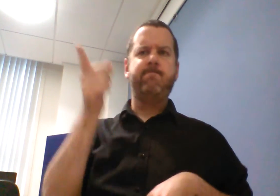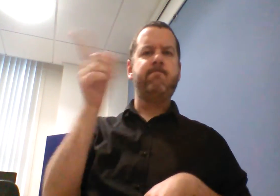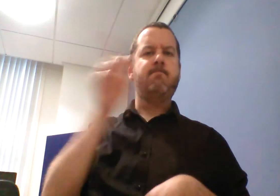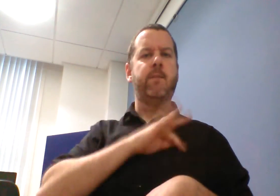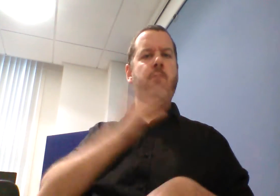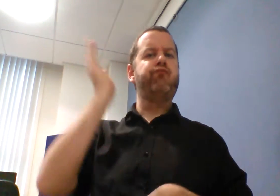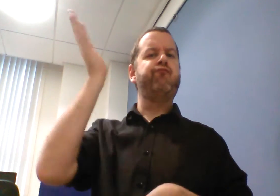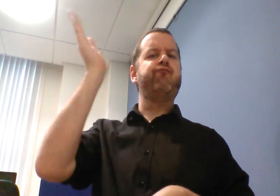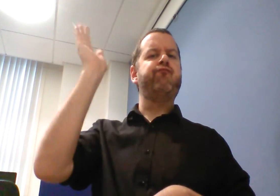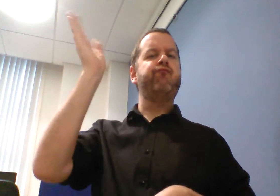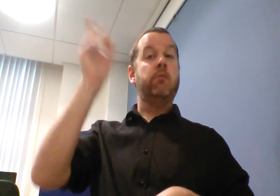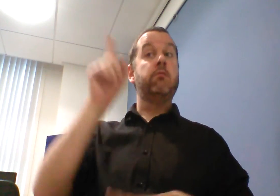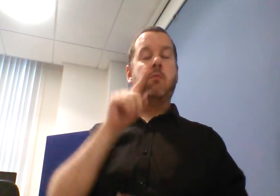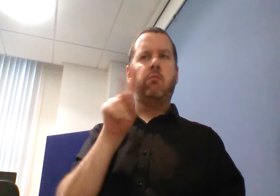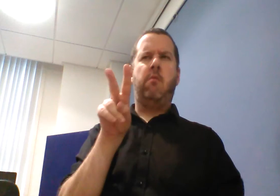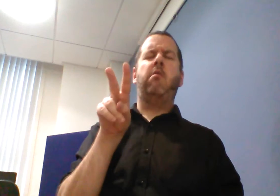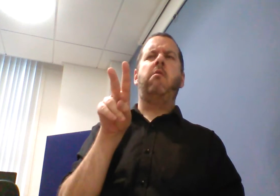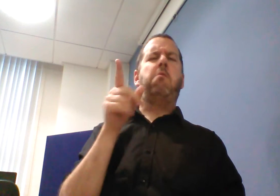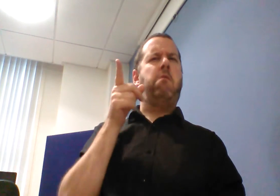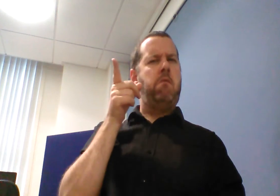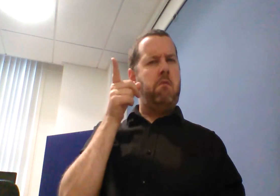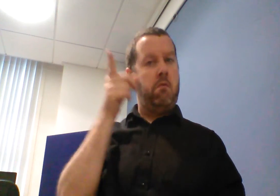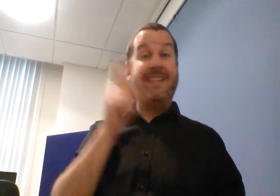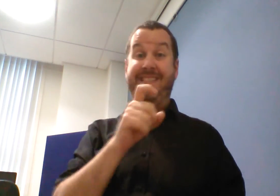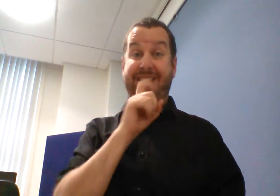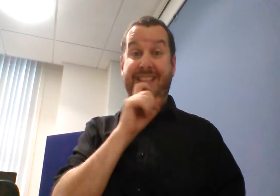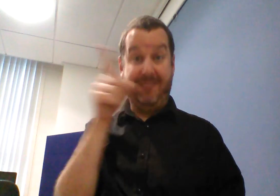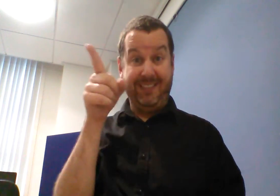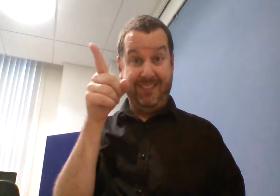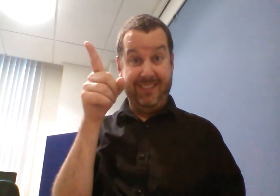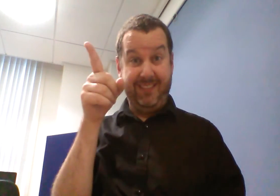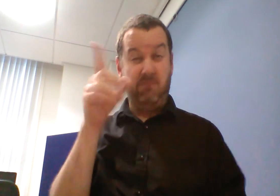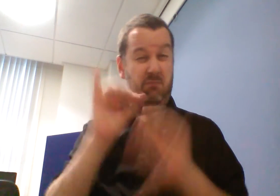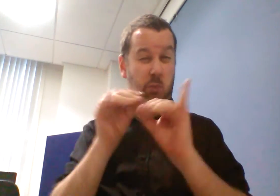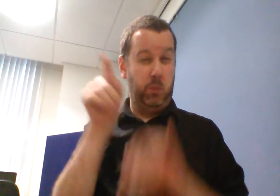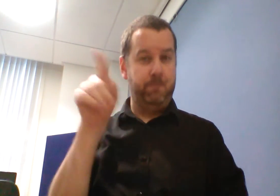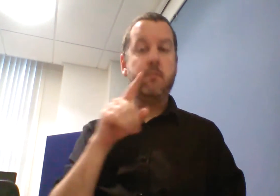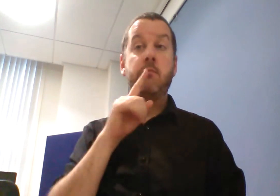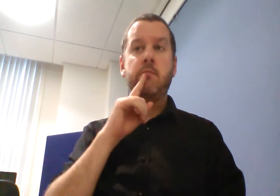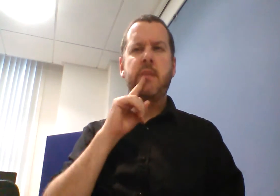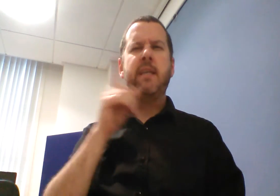was hearing, and an interpreter himself, and the way he presented was really interesting.